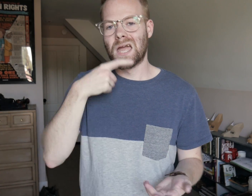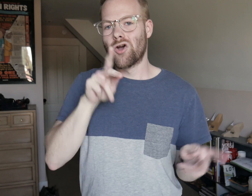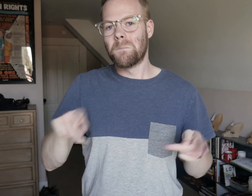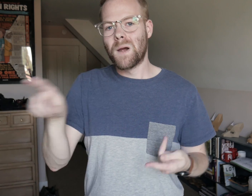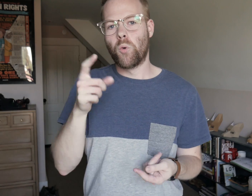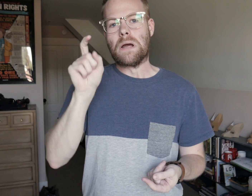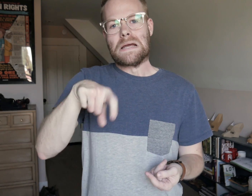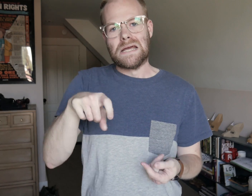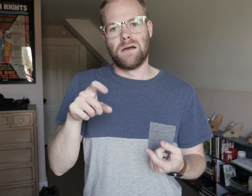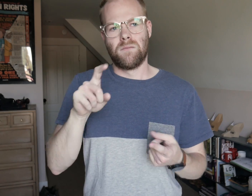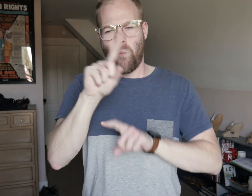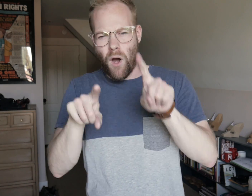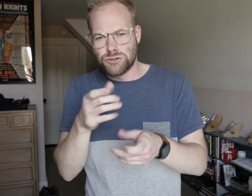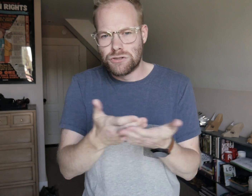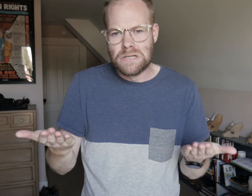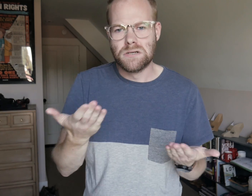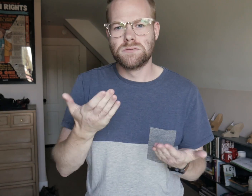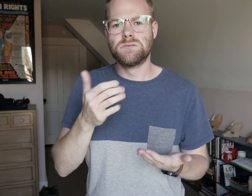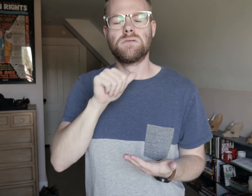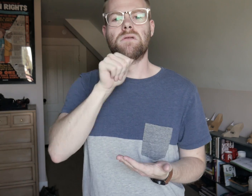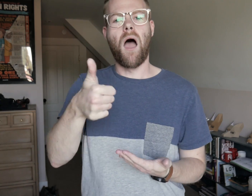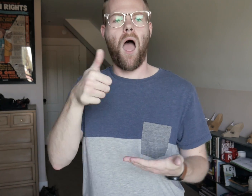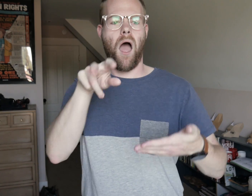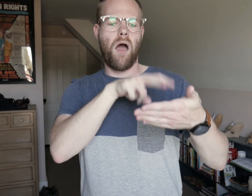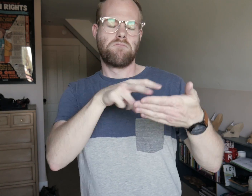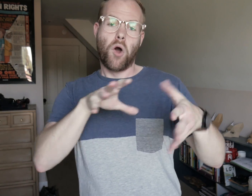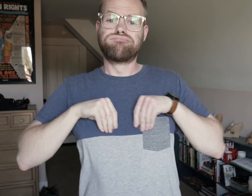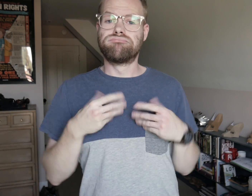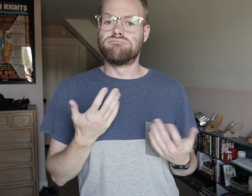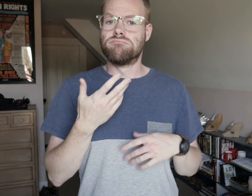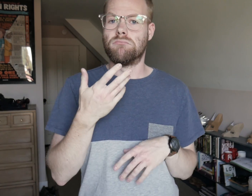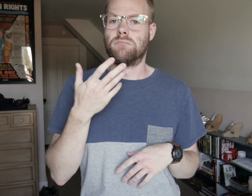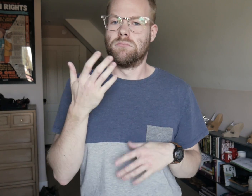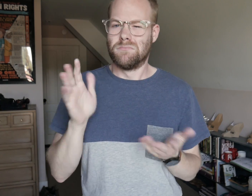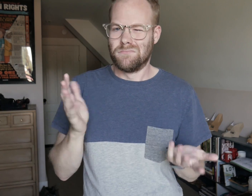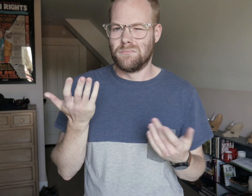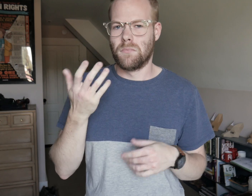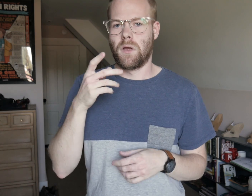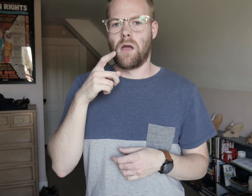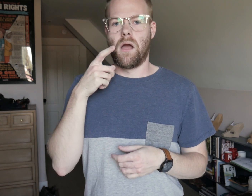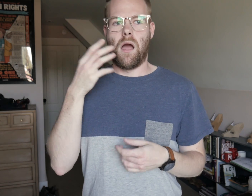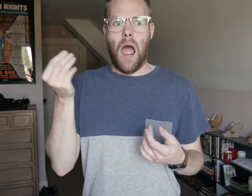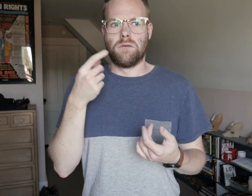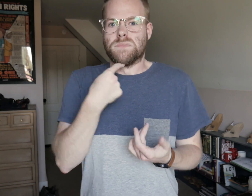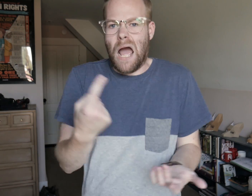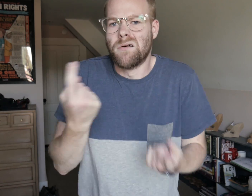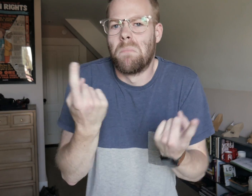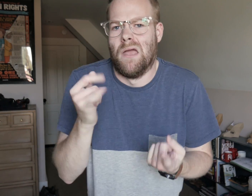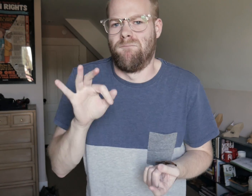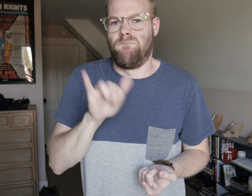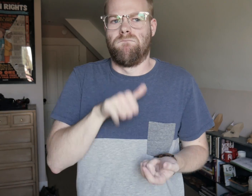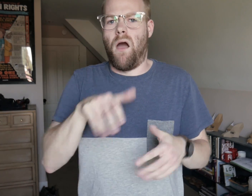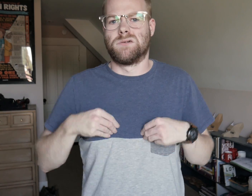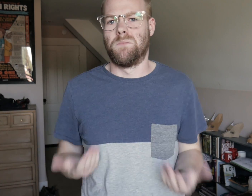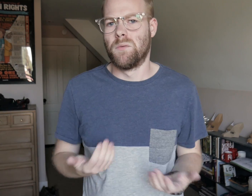Hearing people need to question things, not take them at face value, and say something if it’s not acceptable.